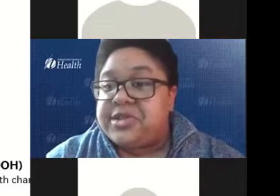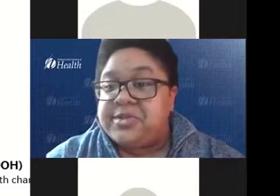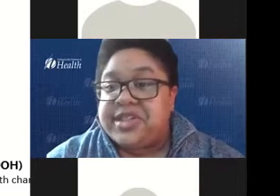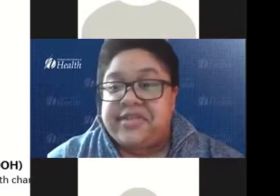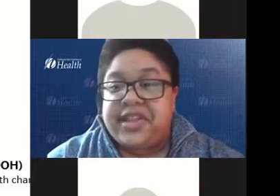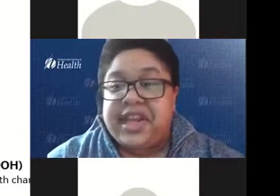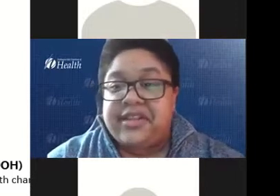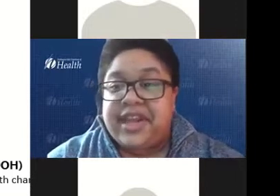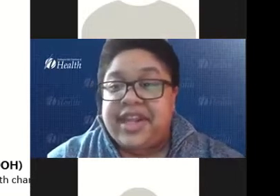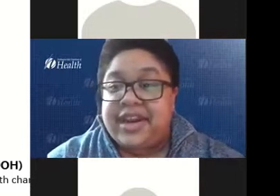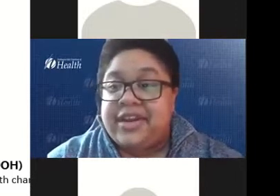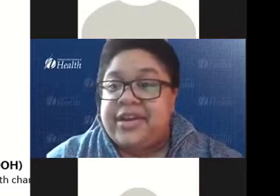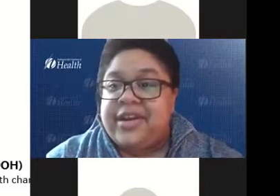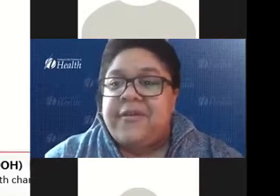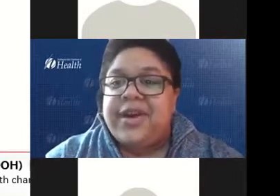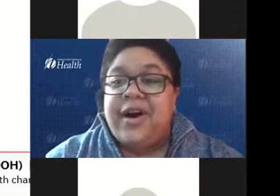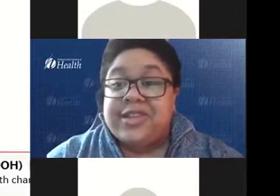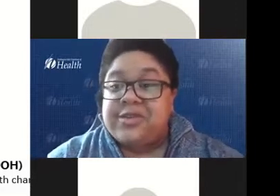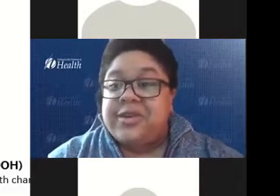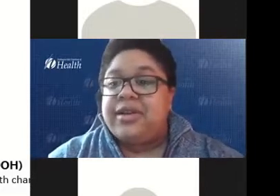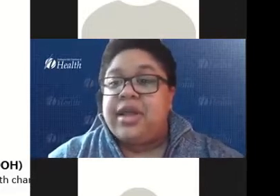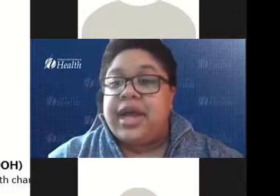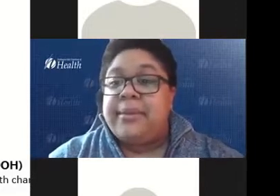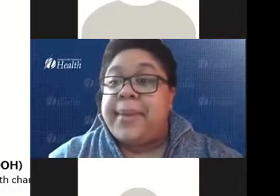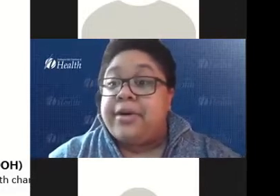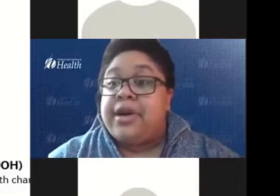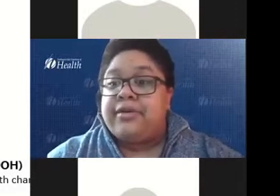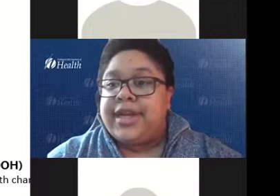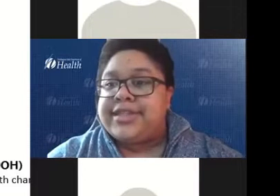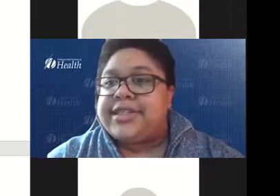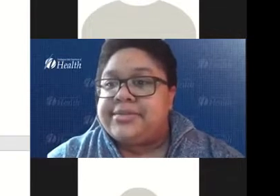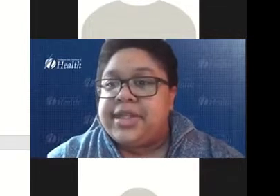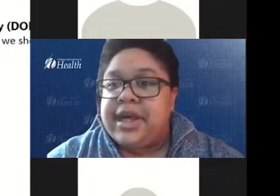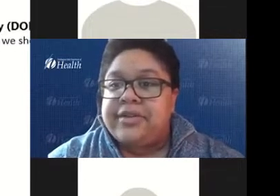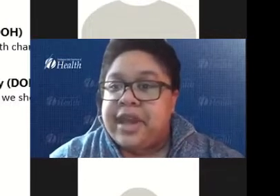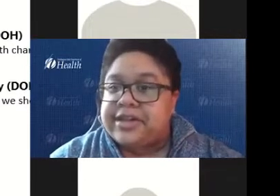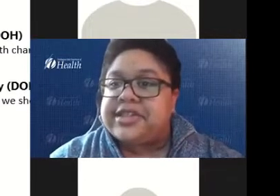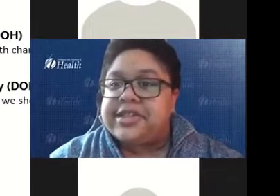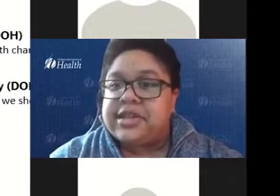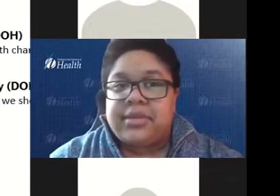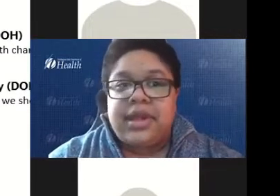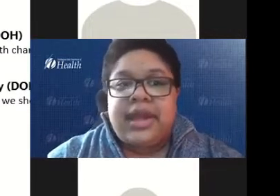from receiving the care they need. We also heard a lot about racism in the healthcare system.